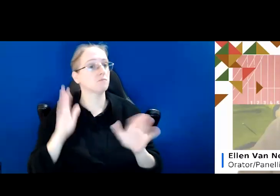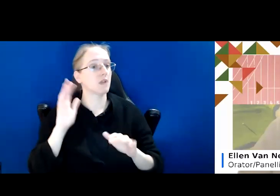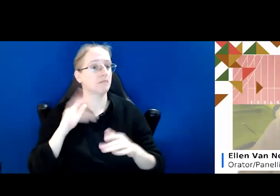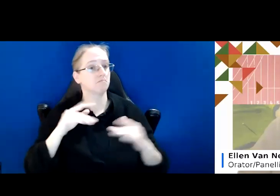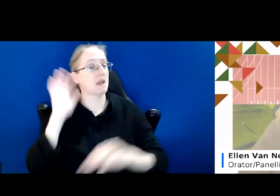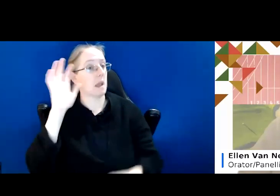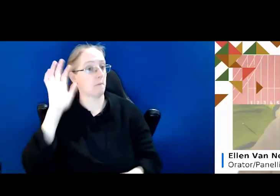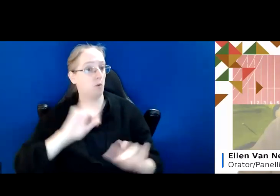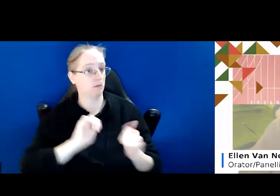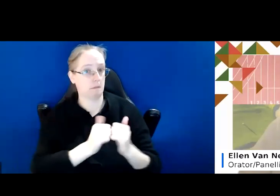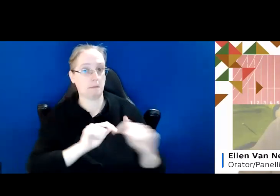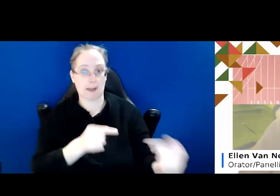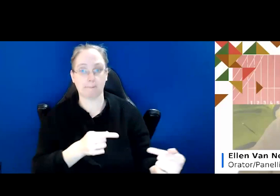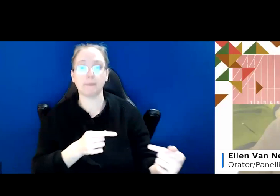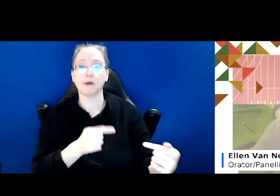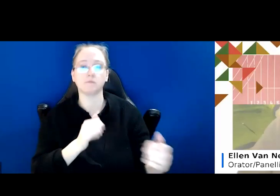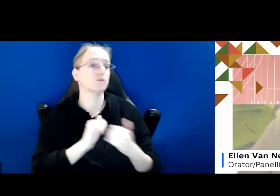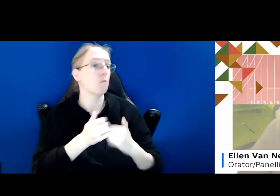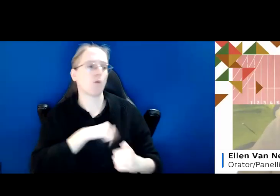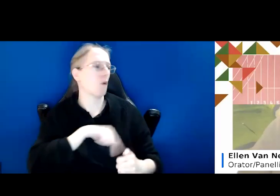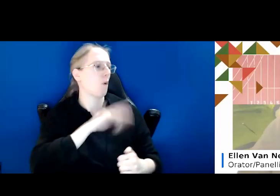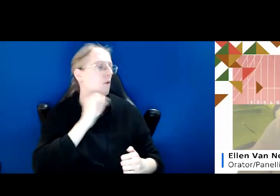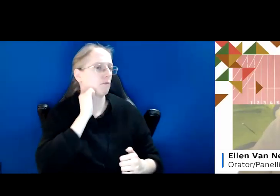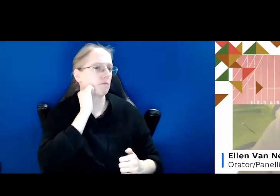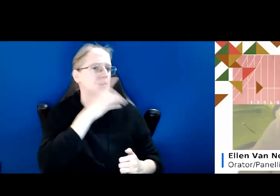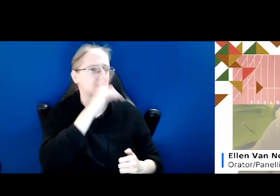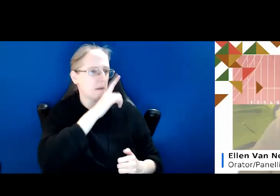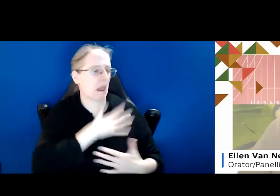but one where in 100 years and they two Indigenous